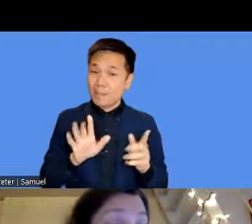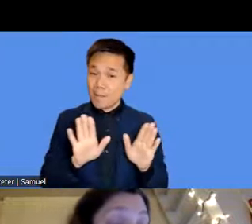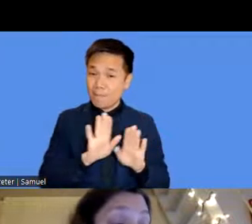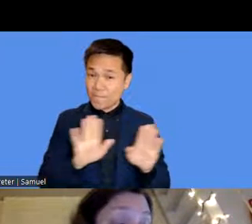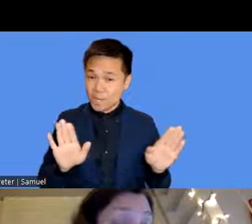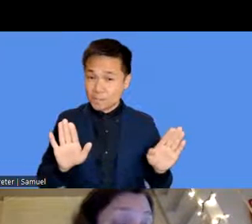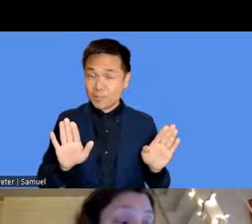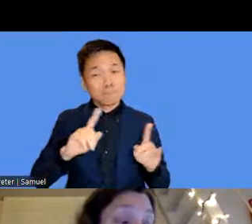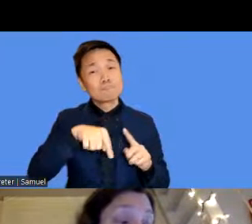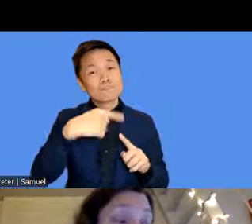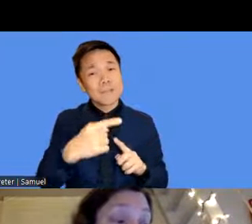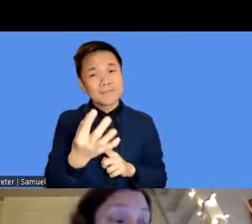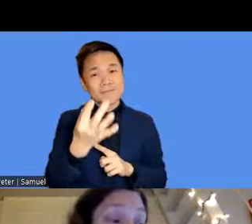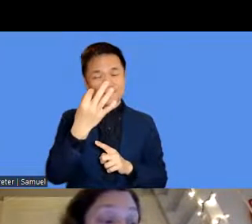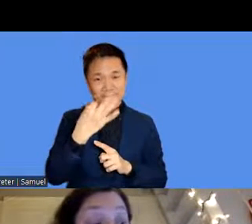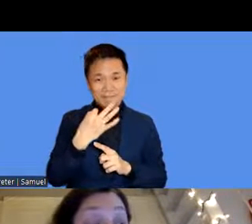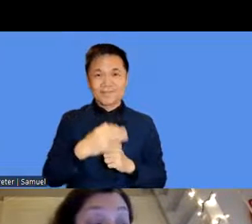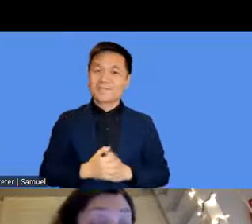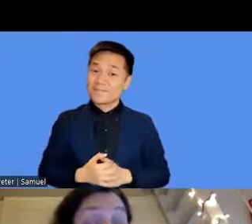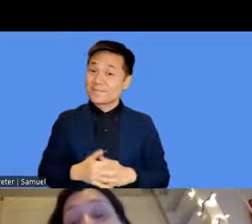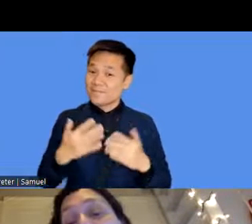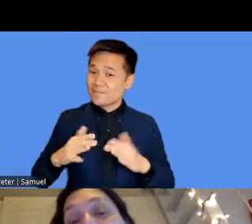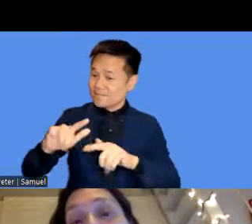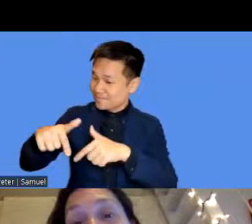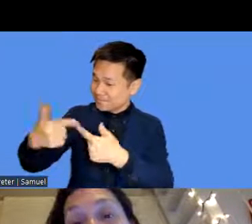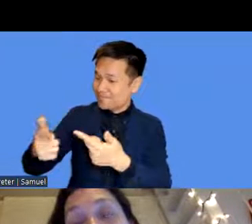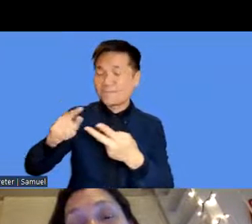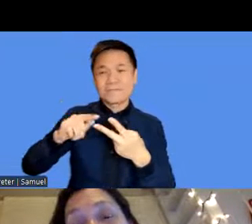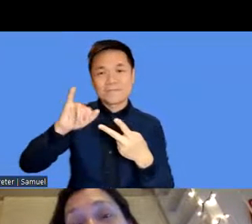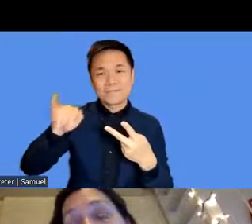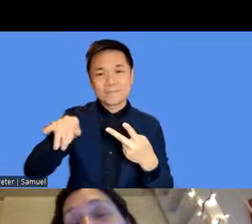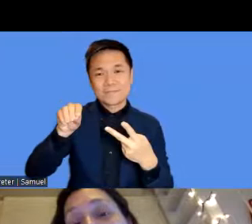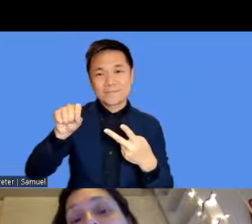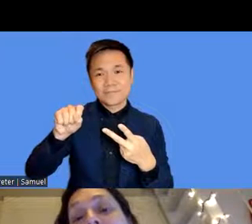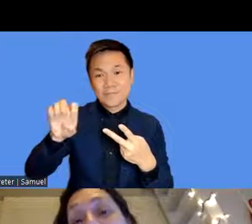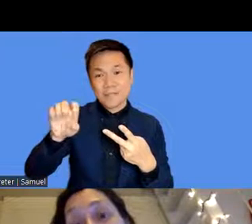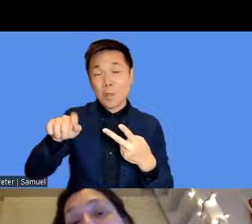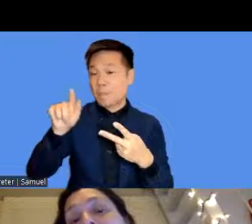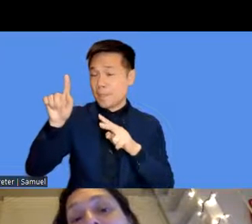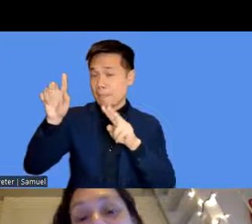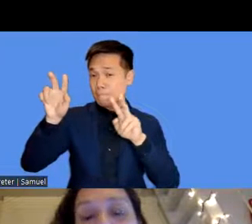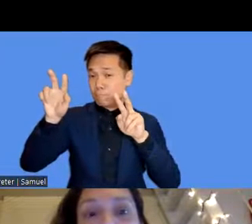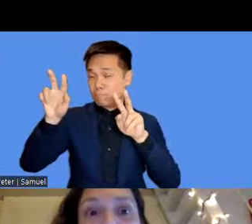And will pass it over to Jose Viera, who will talk more about citizen generated data and